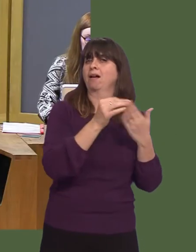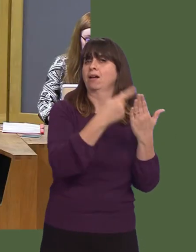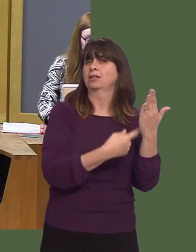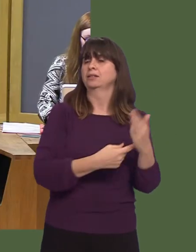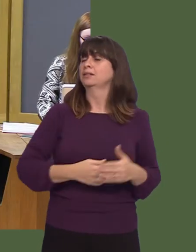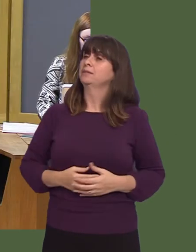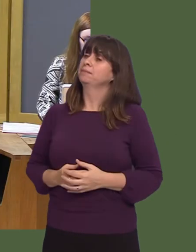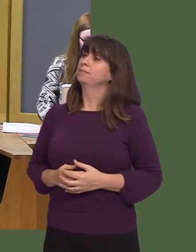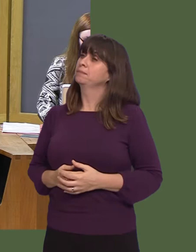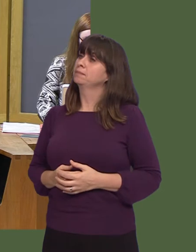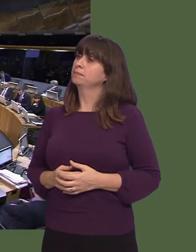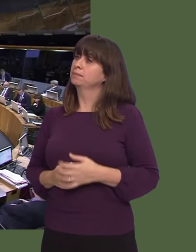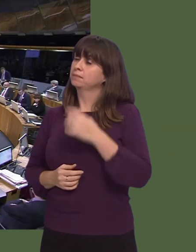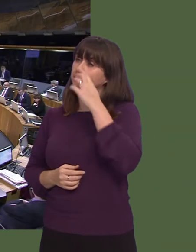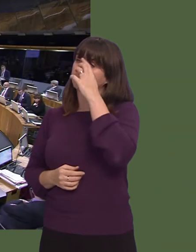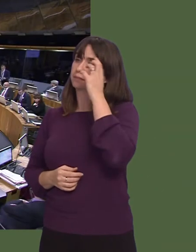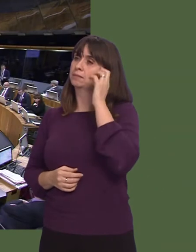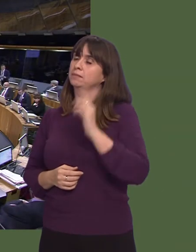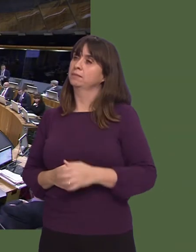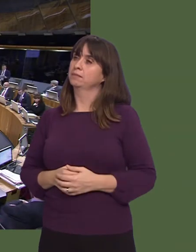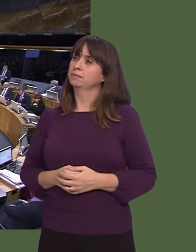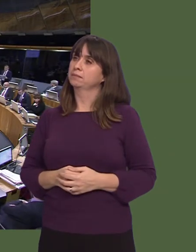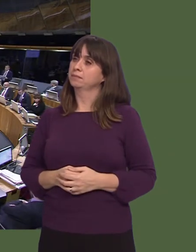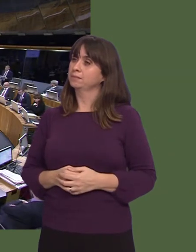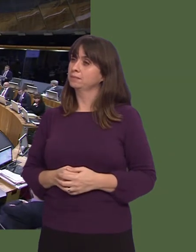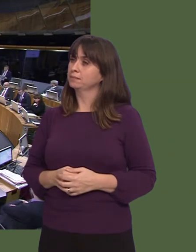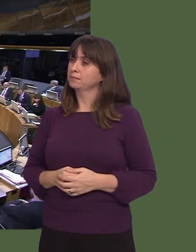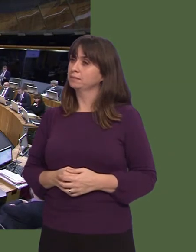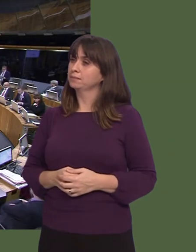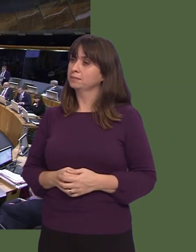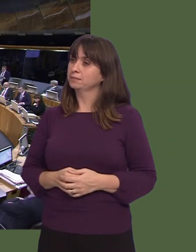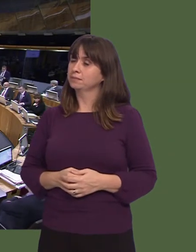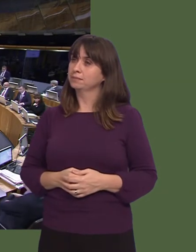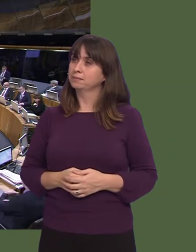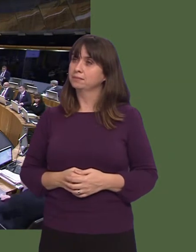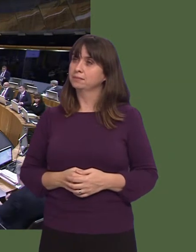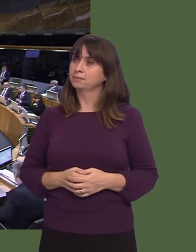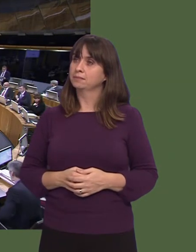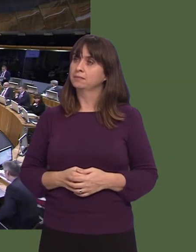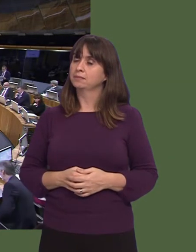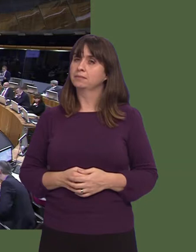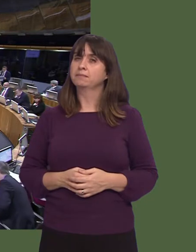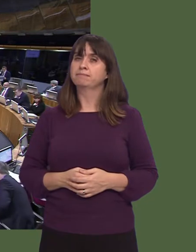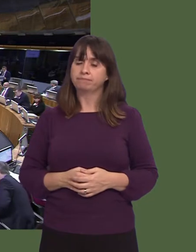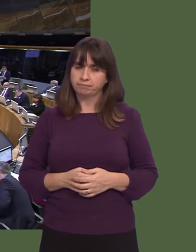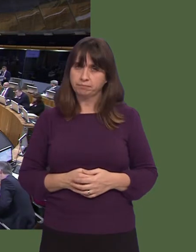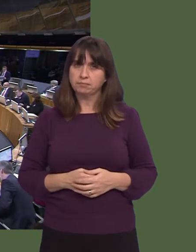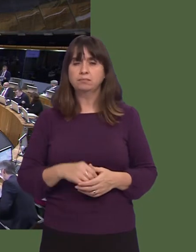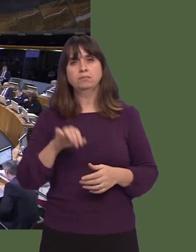Gareth Bennett AM: There are issues of cyclist safety, as have been raised by the last two